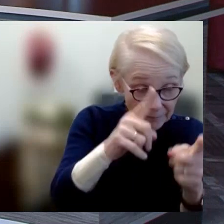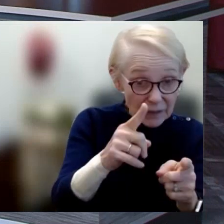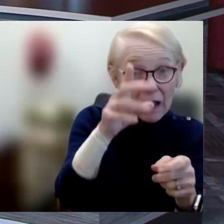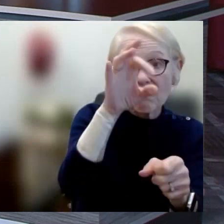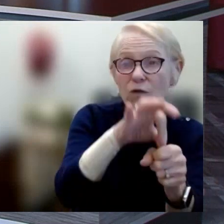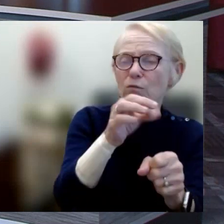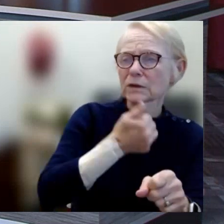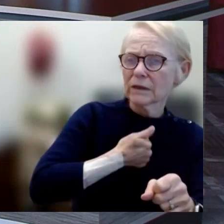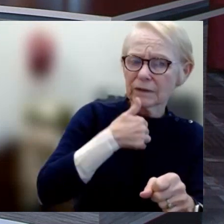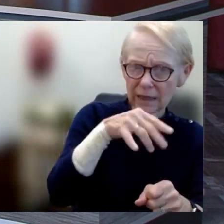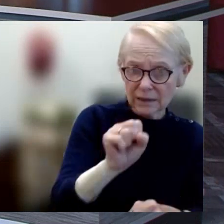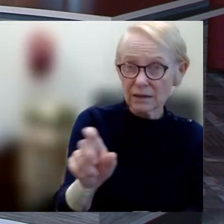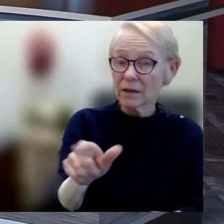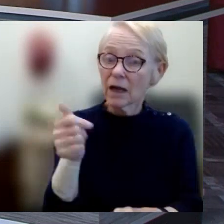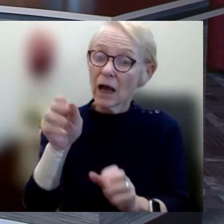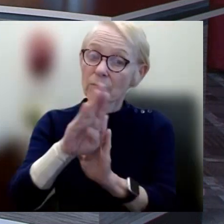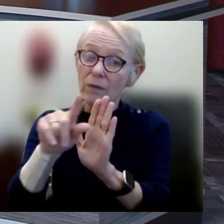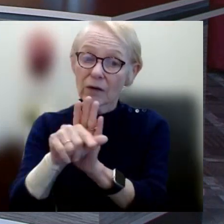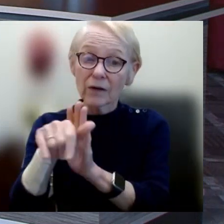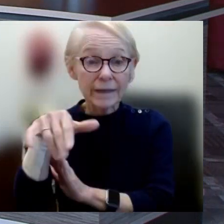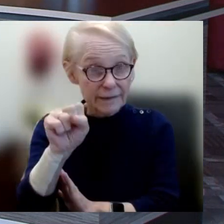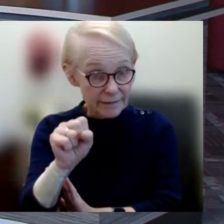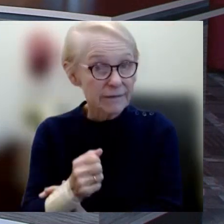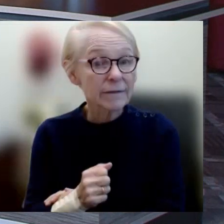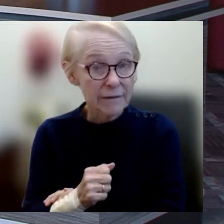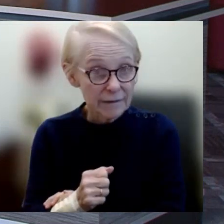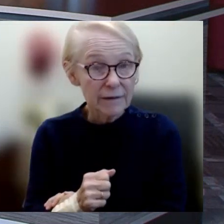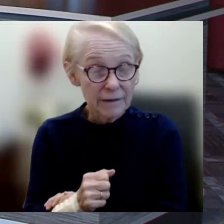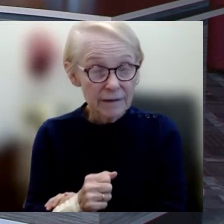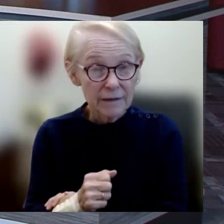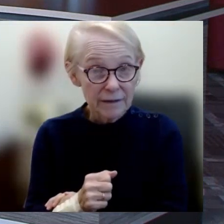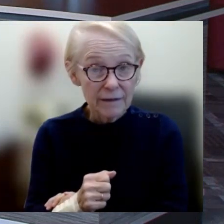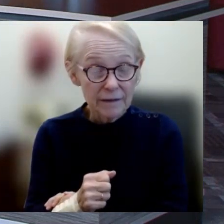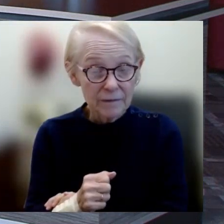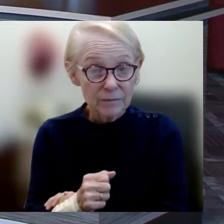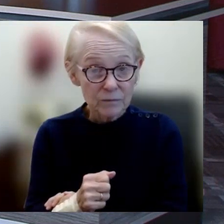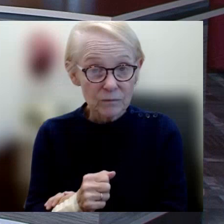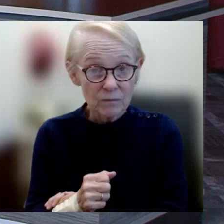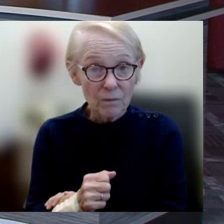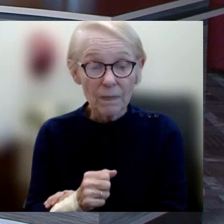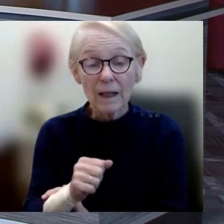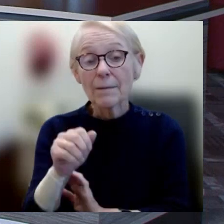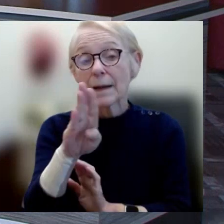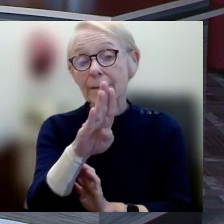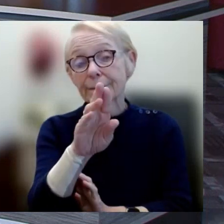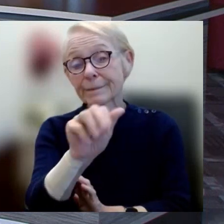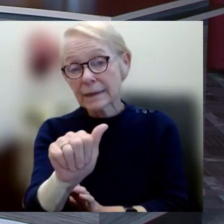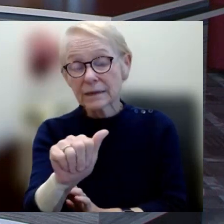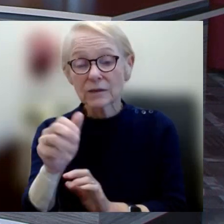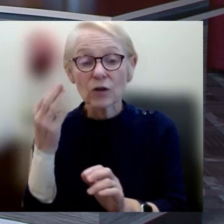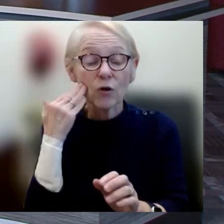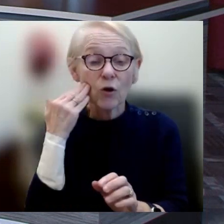um I do have a background I all of my so I have my bachelor's in public policy I have my